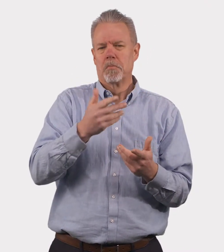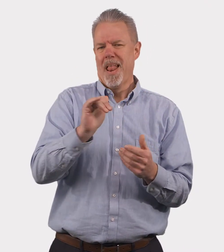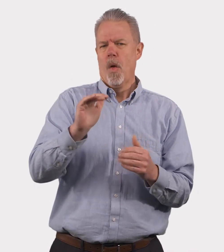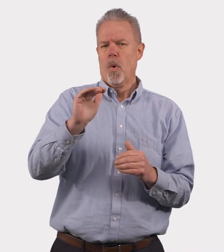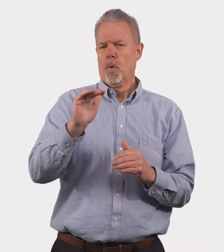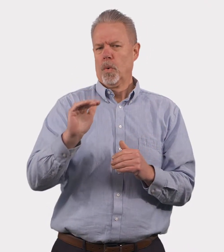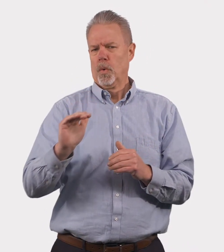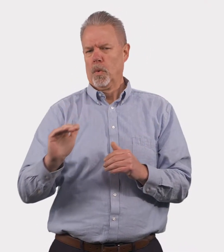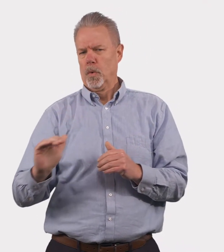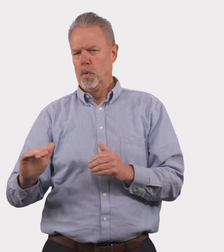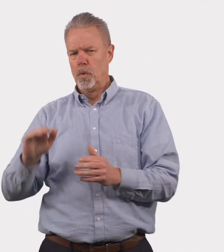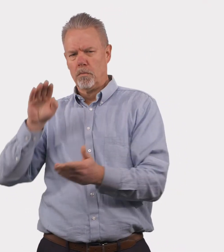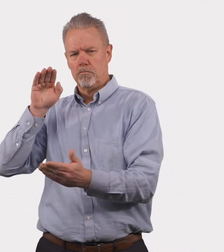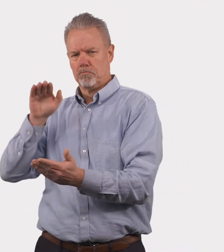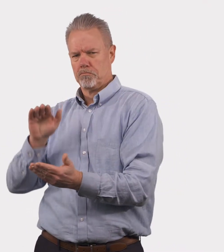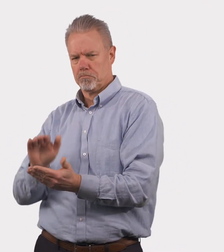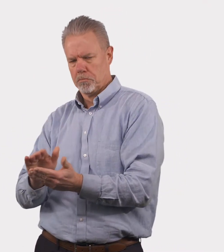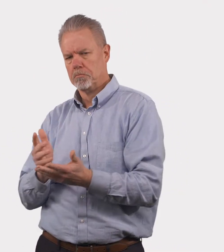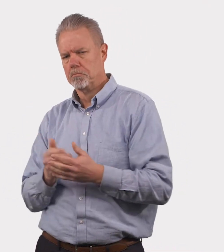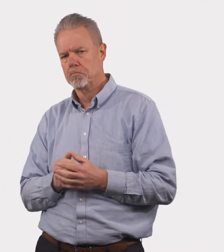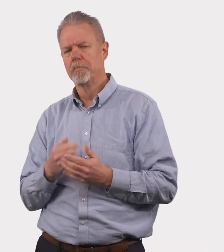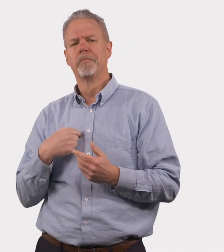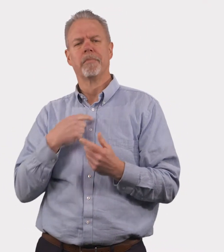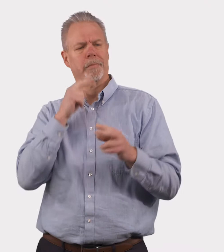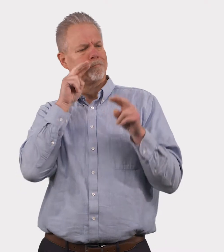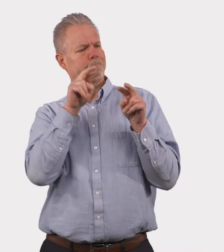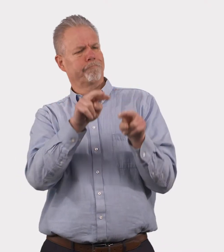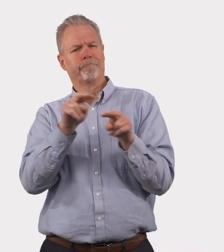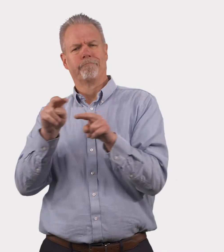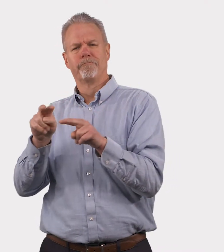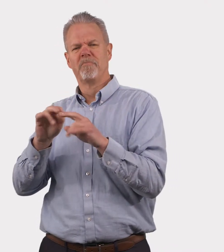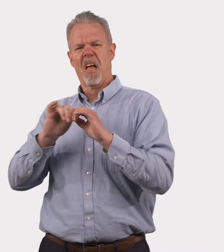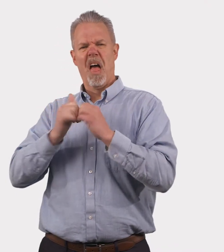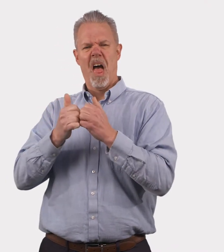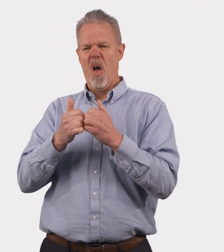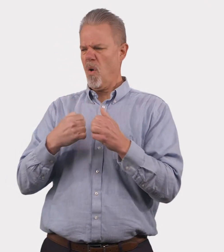As the prevalence of COVID-19 is now receding,